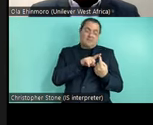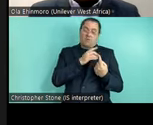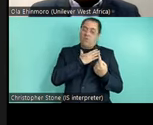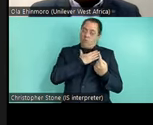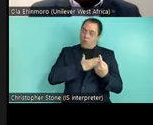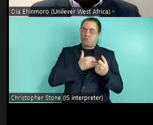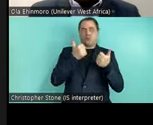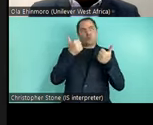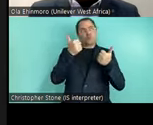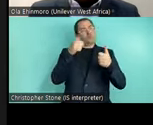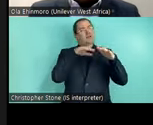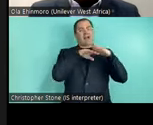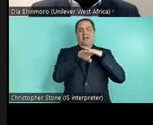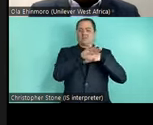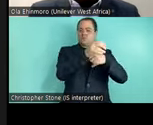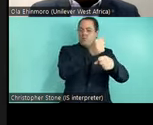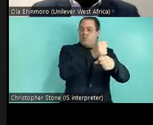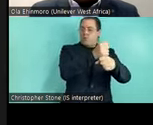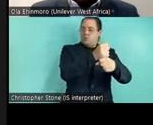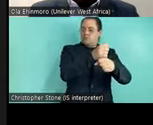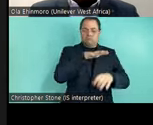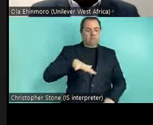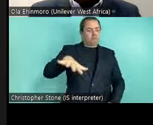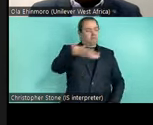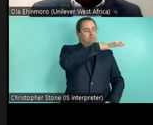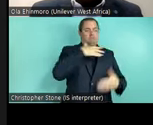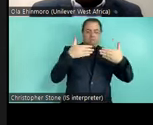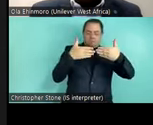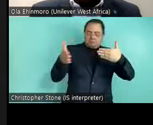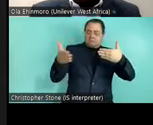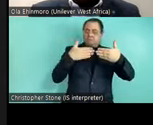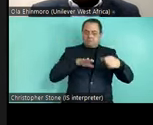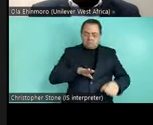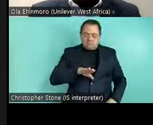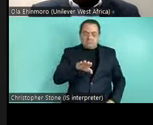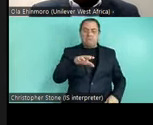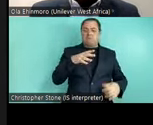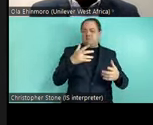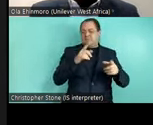preparing the workplace, whether from the point of infrastructure point of view, or